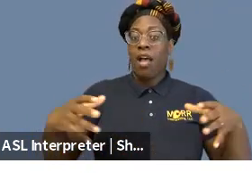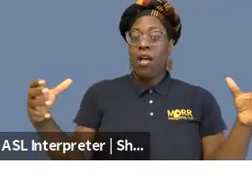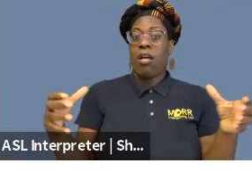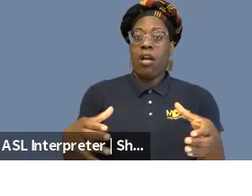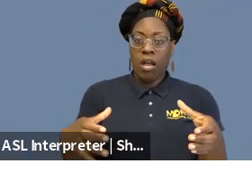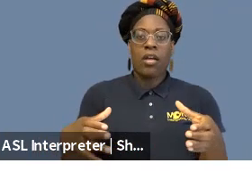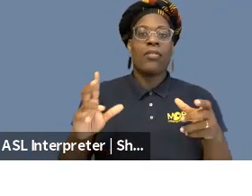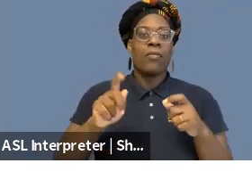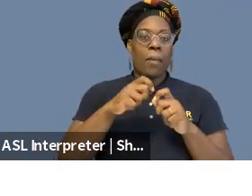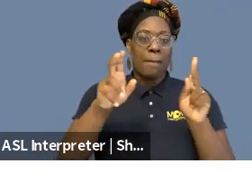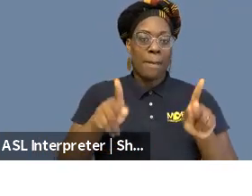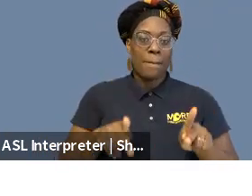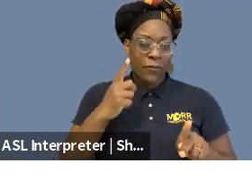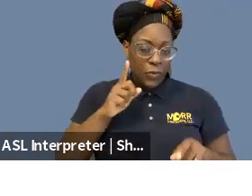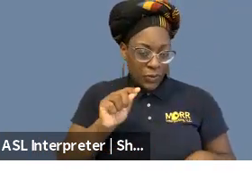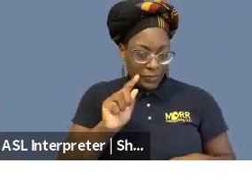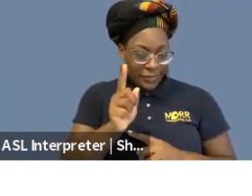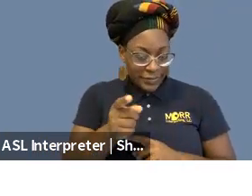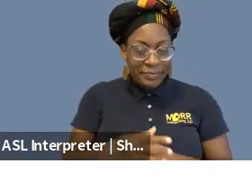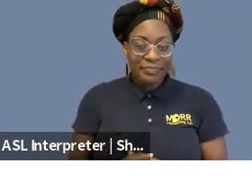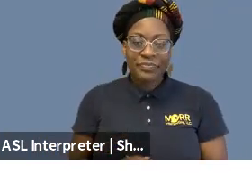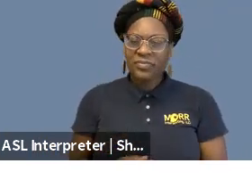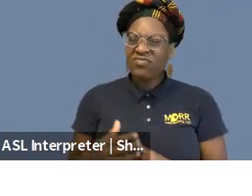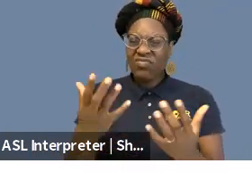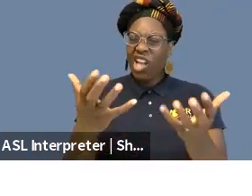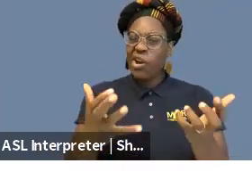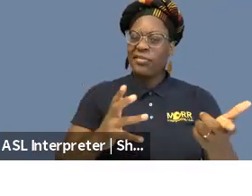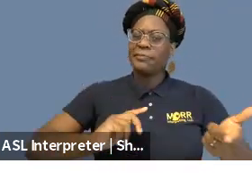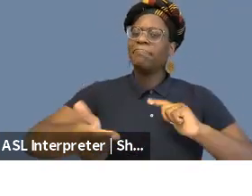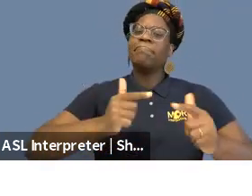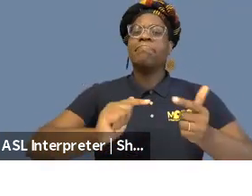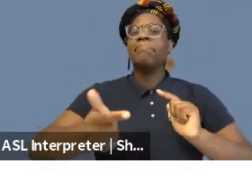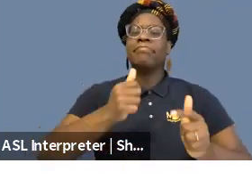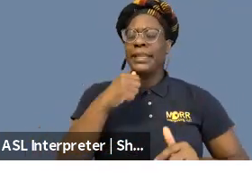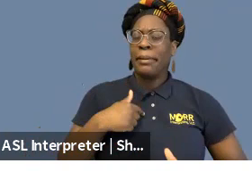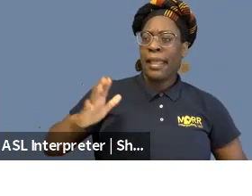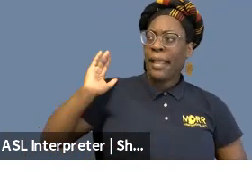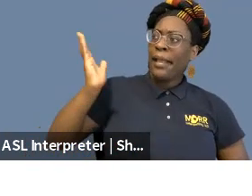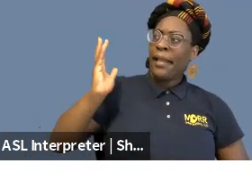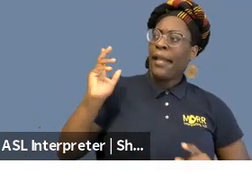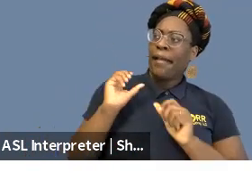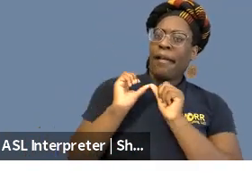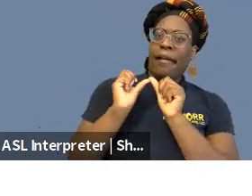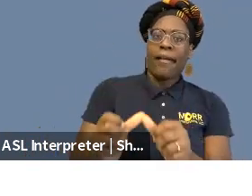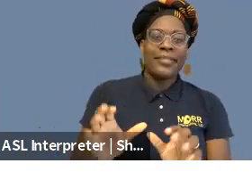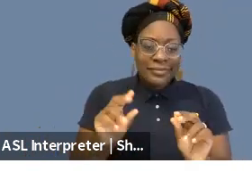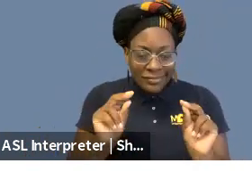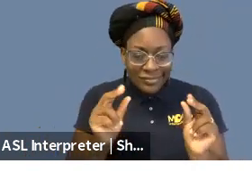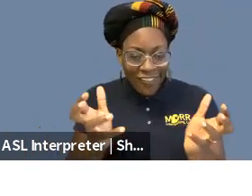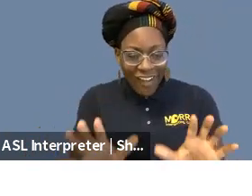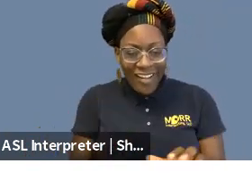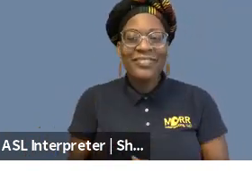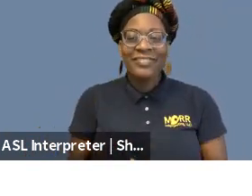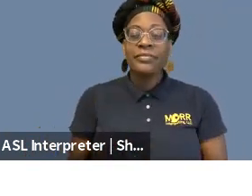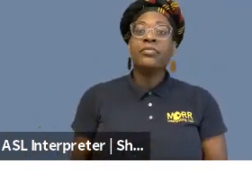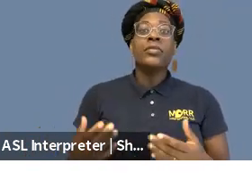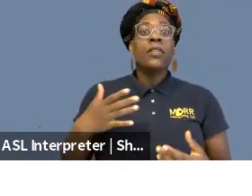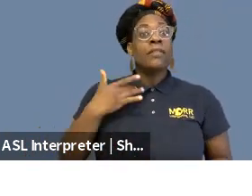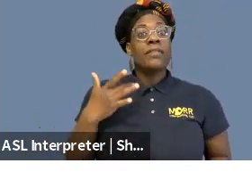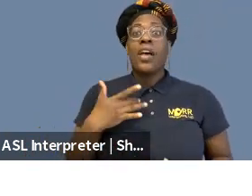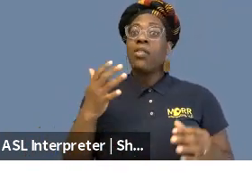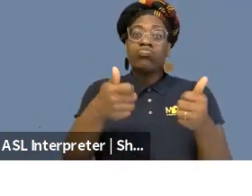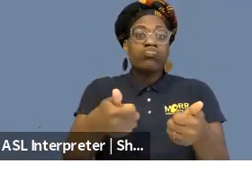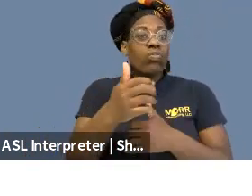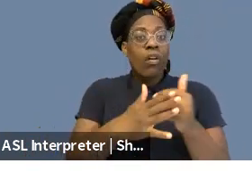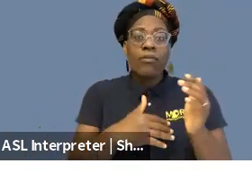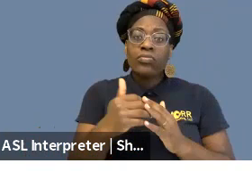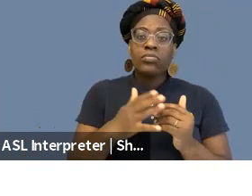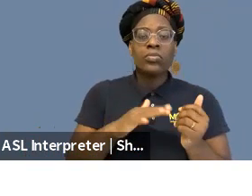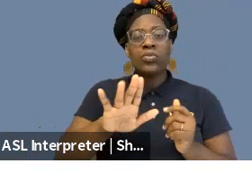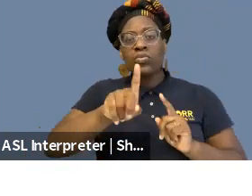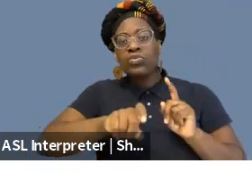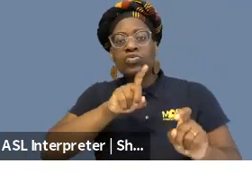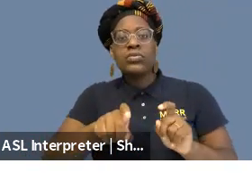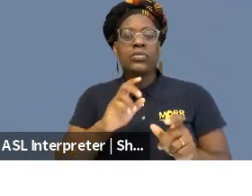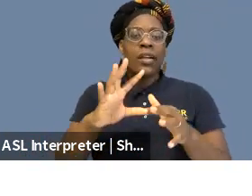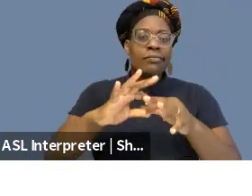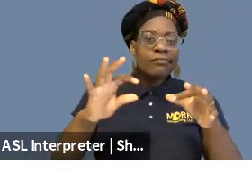discussion. Throughout the workshop, feel free to stop me at any point